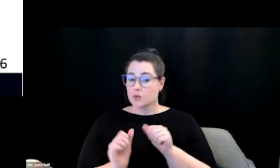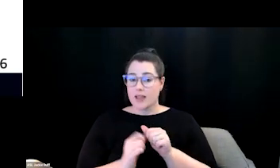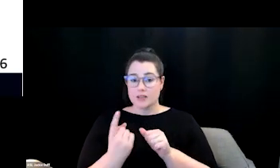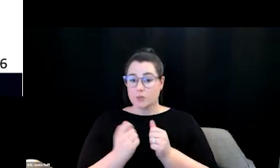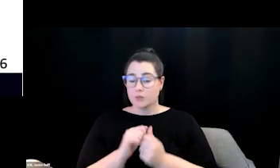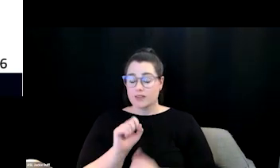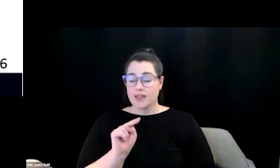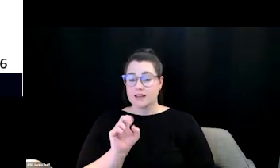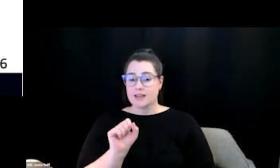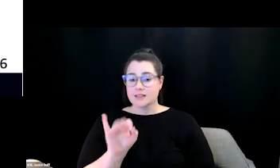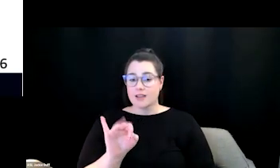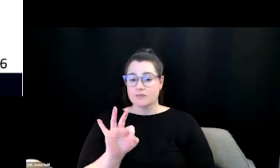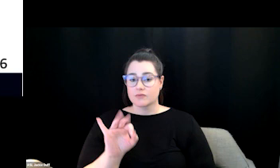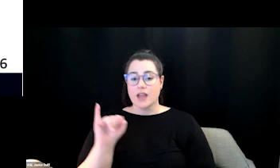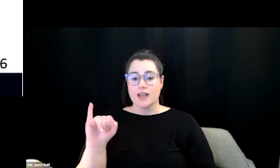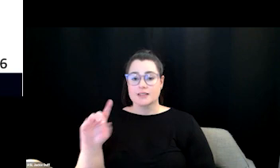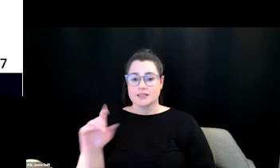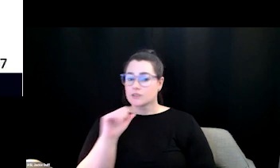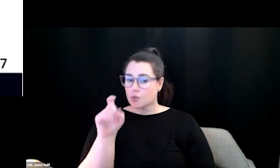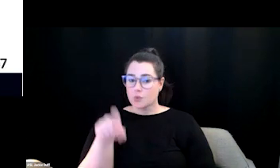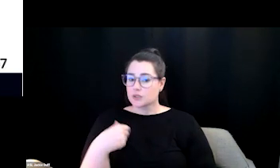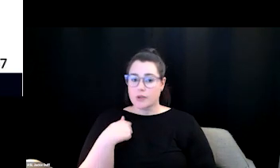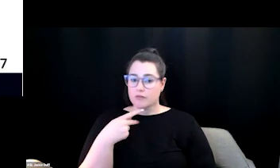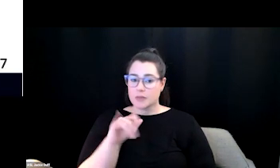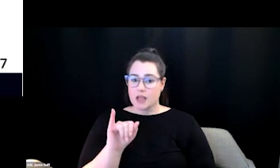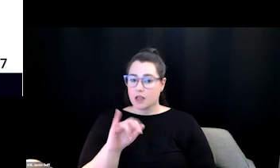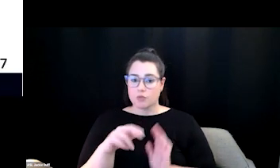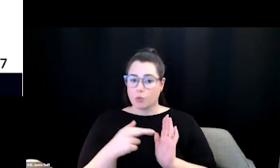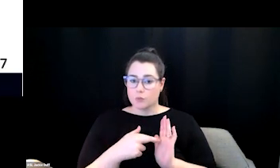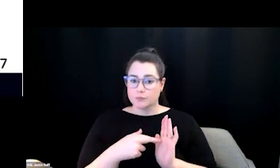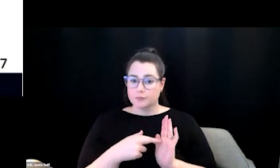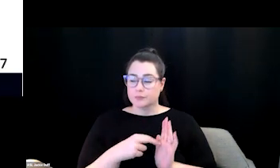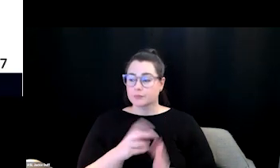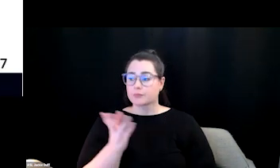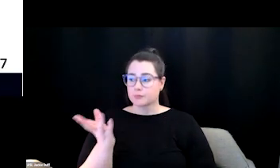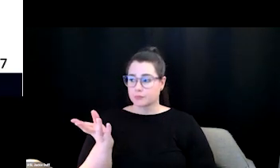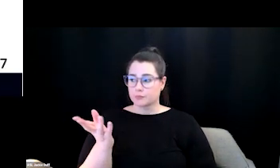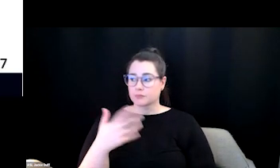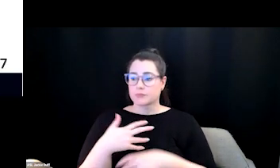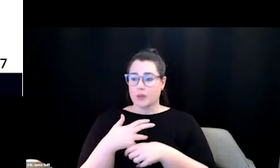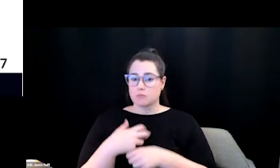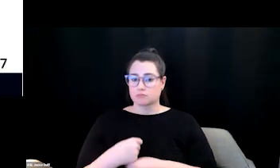You don't need to have a PI role. And this is just a summation of all the links that I've mentioned.